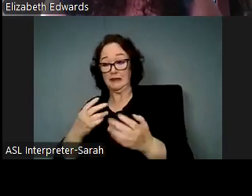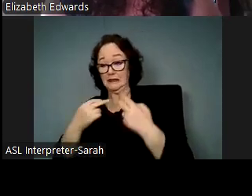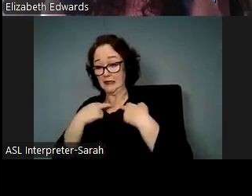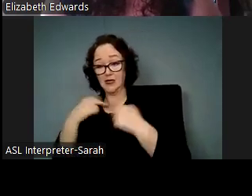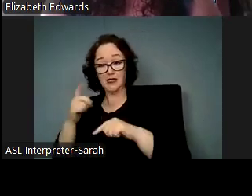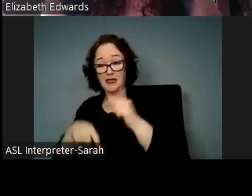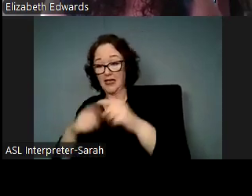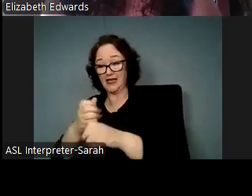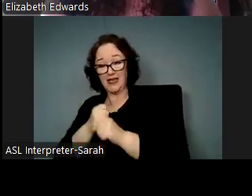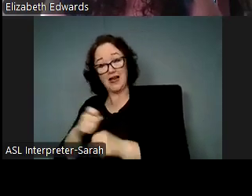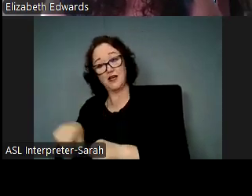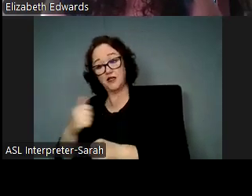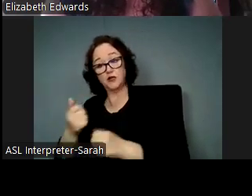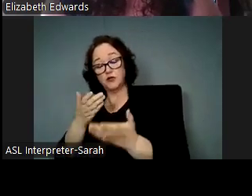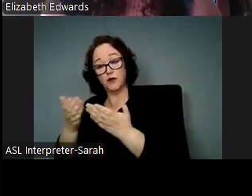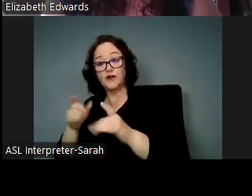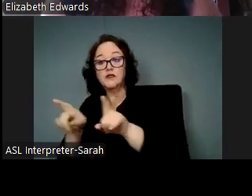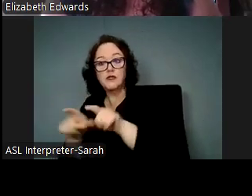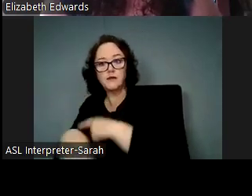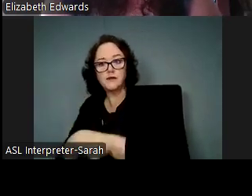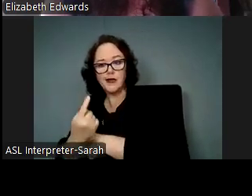also, I think as both Susan and Jennifer said, just ask